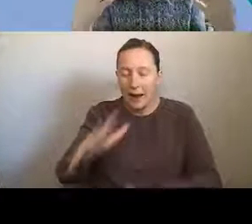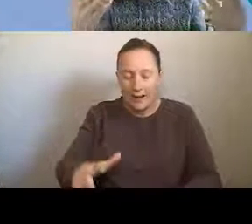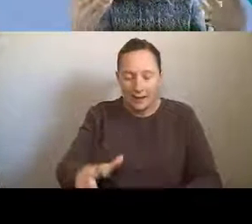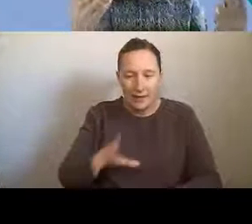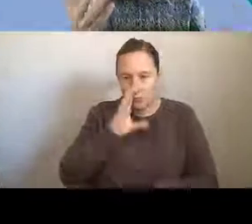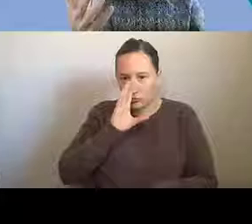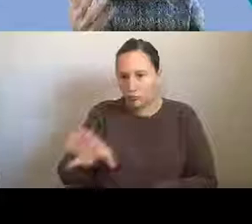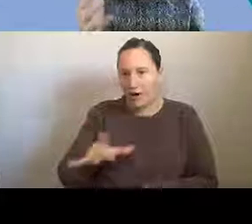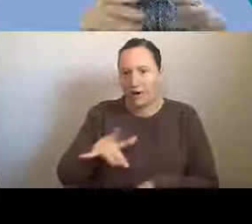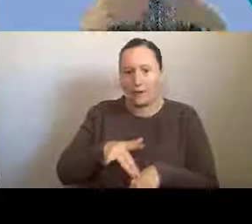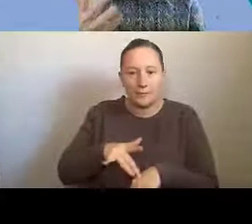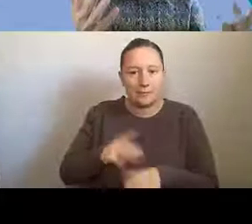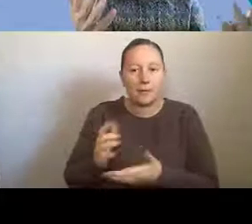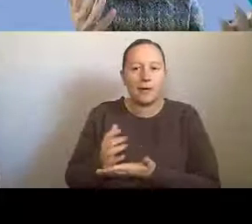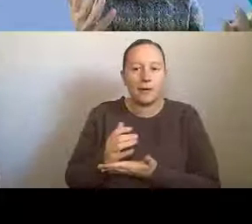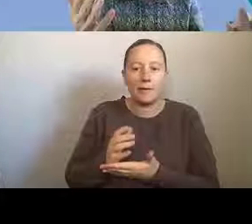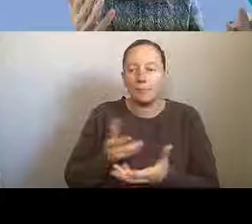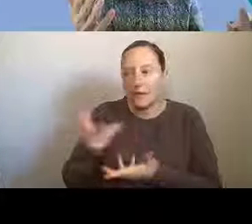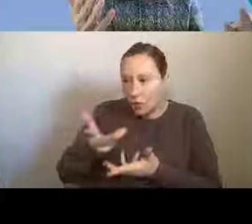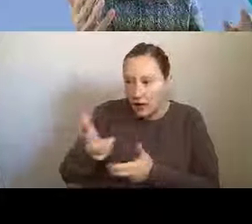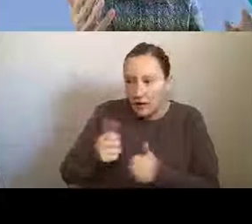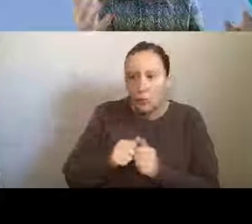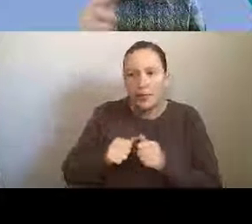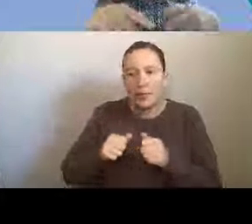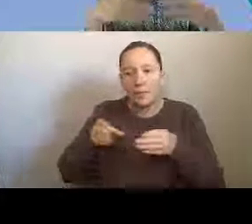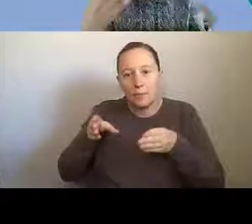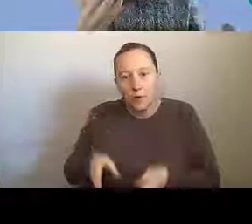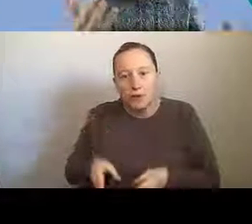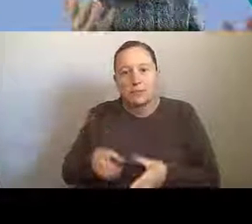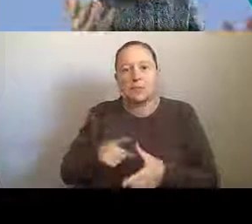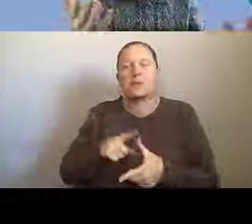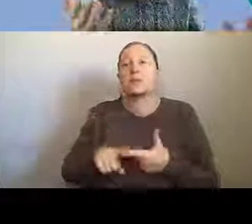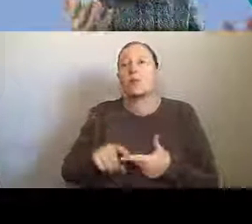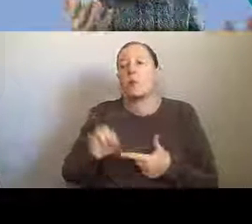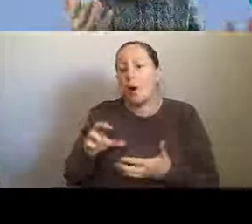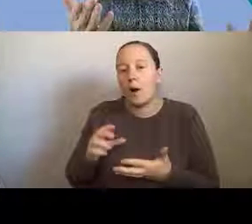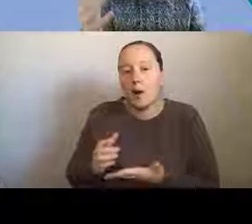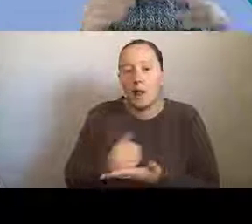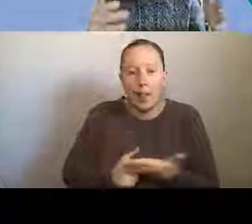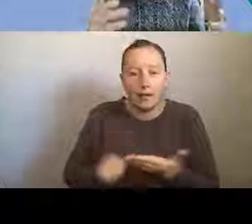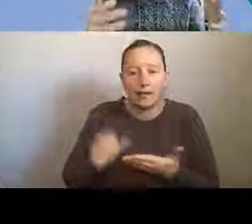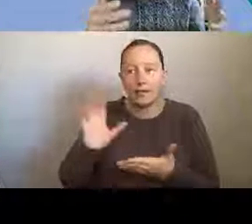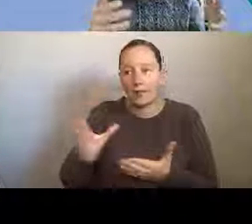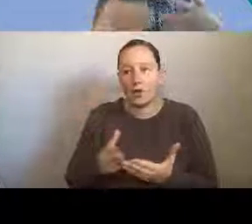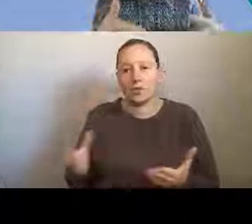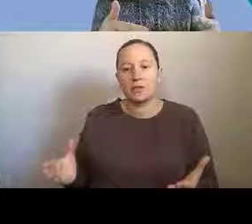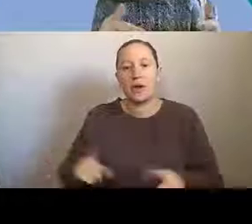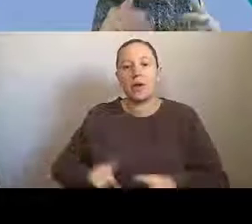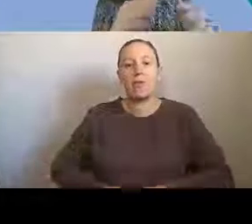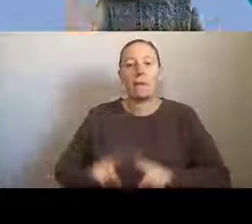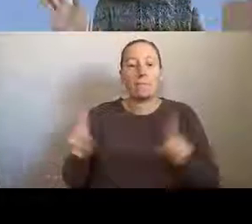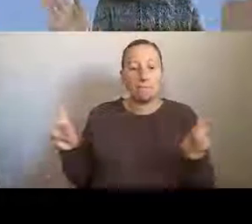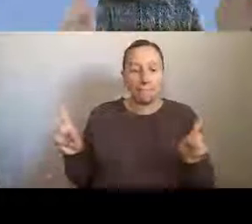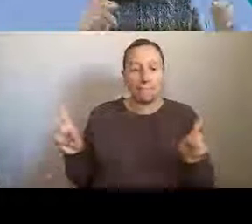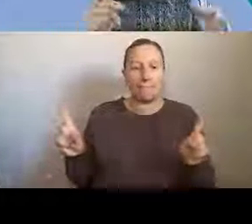of interacting with individuals or collecting their stuff. But instead what you have is simply,